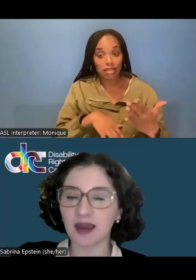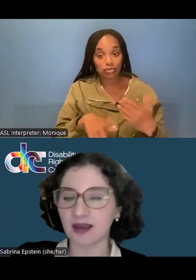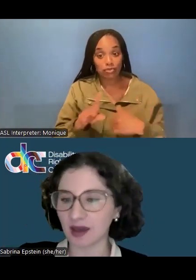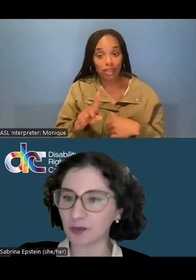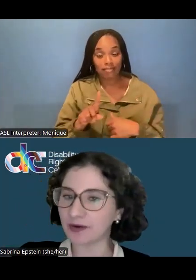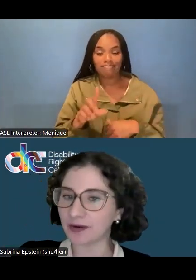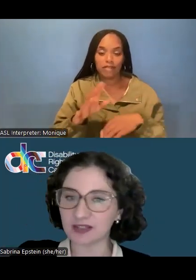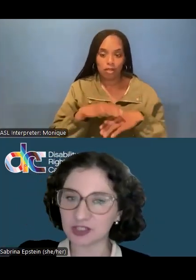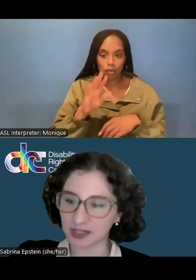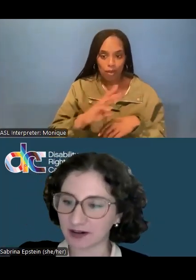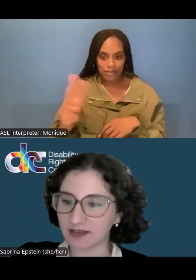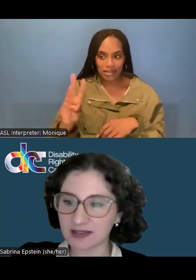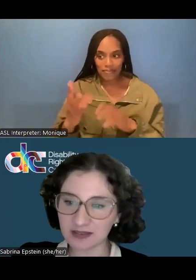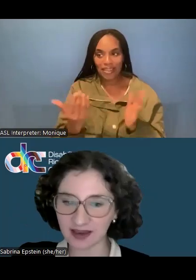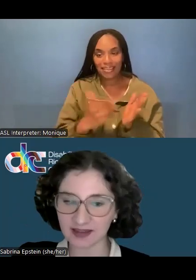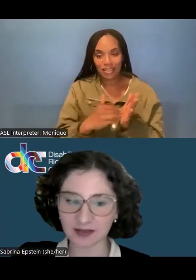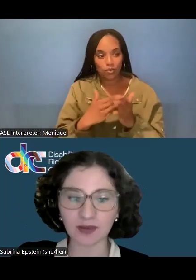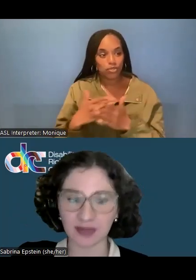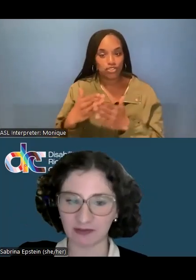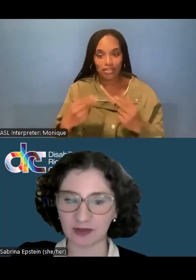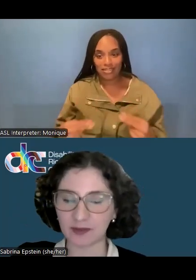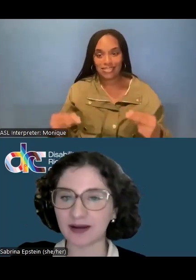And again, we are going to share these slides with everyone